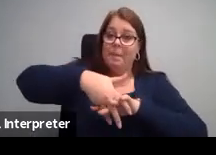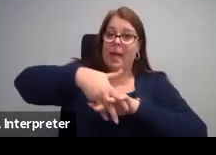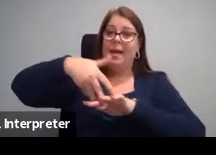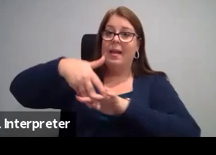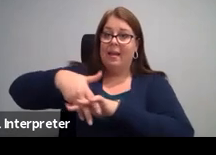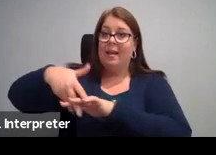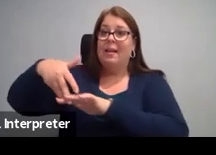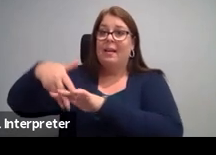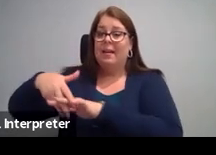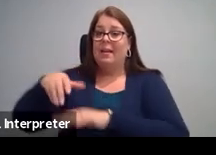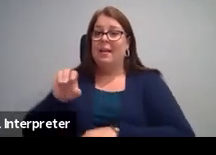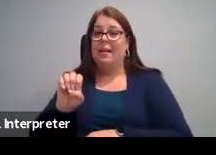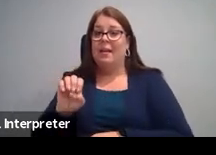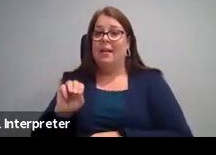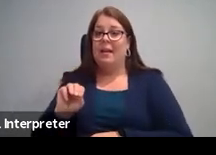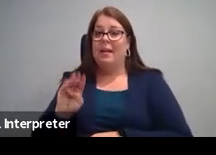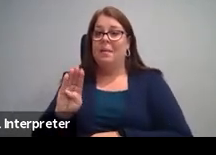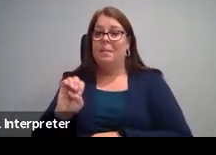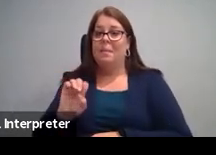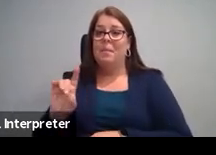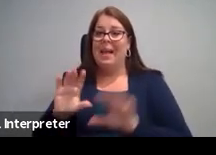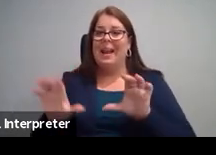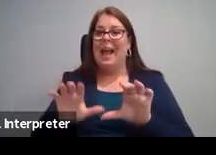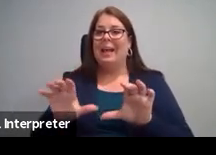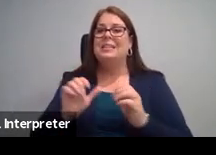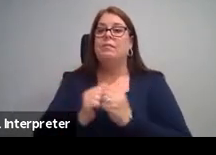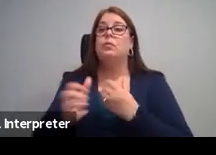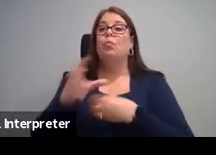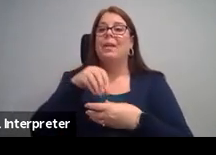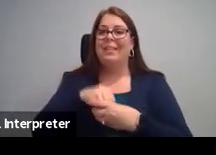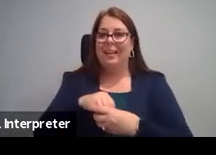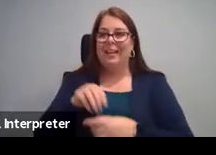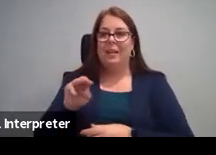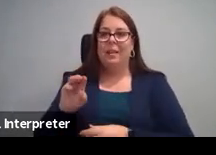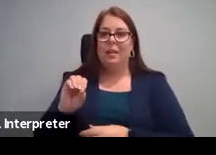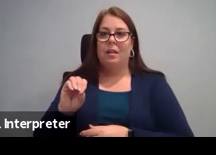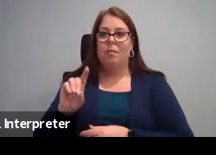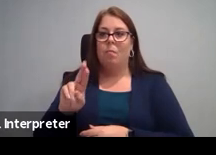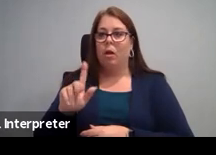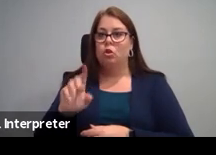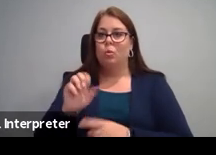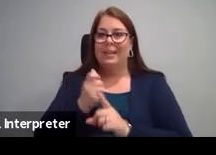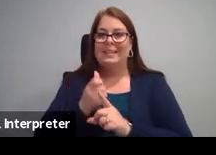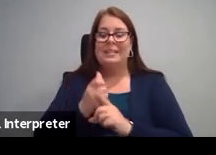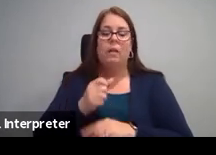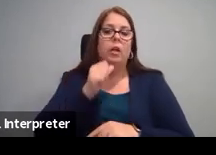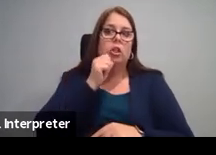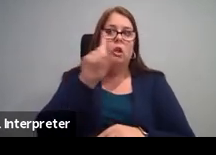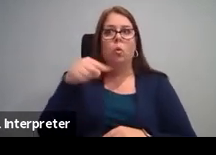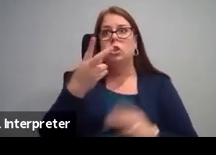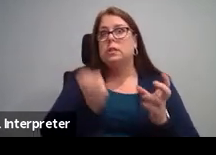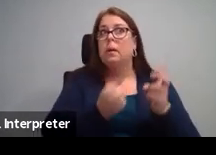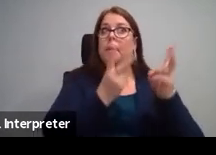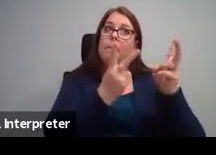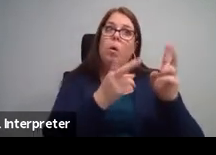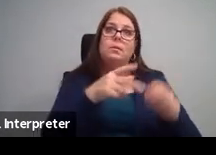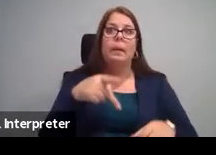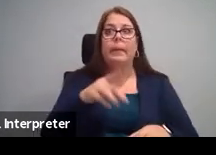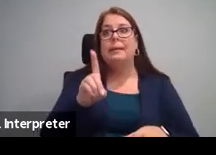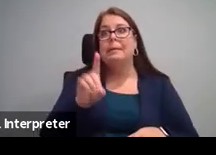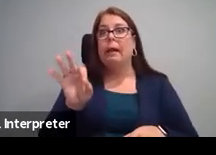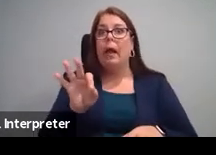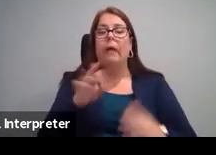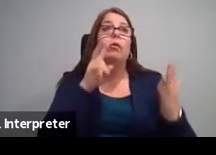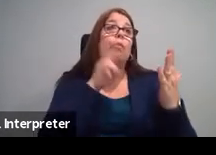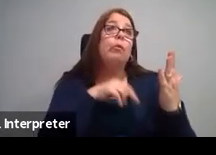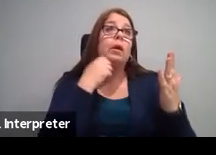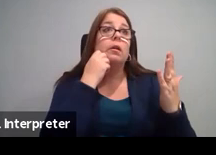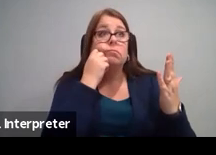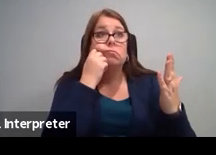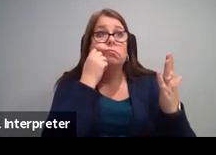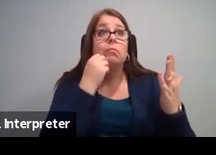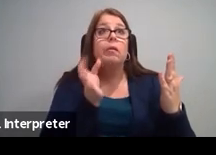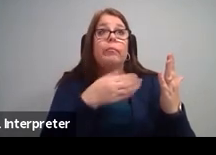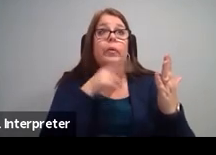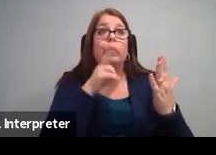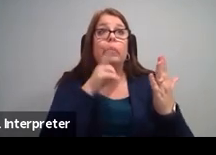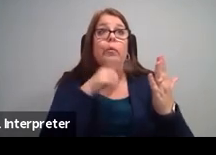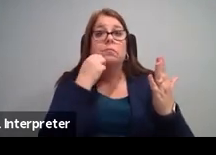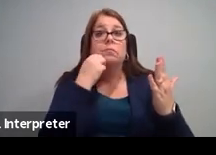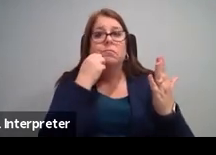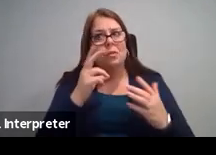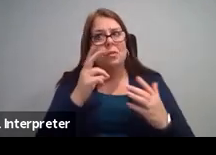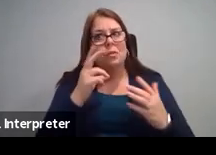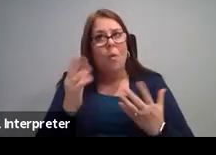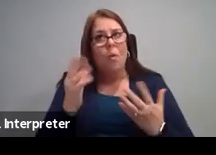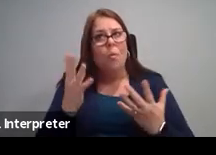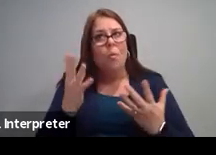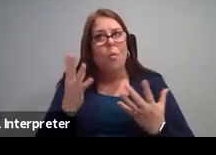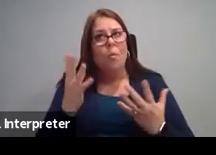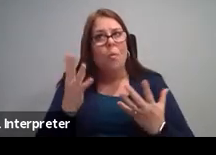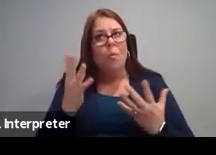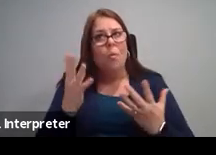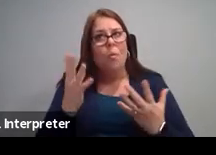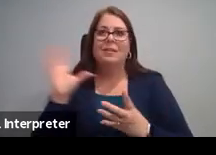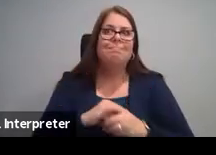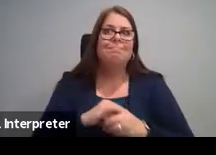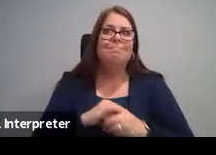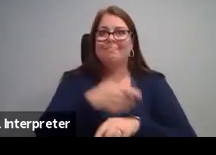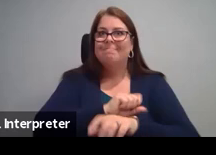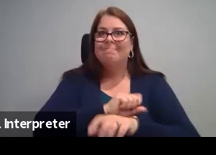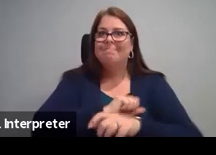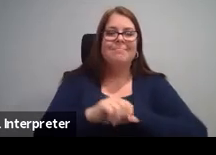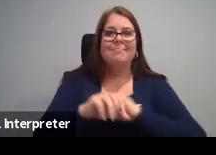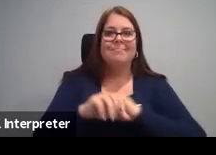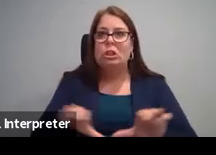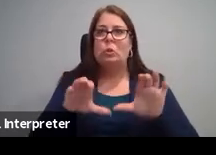Cathy Reznicek: It's not just put a PDF up and move on. We got to get the, the students thinking about engaging with the content and then having some kind of a wrap up or reflection or a summary of their learning so that it becomes a full circle learning piece.